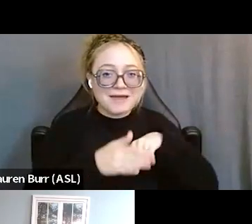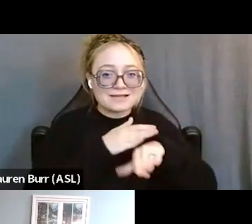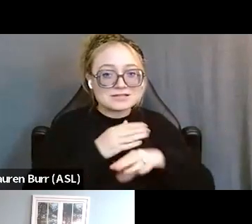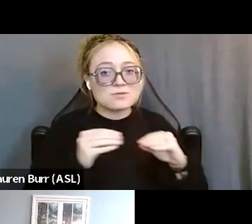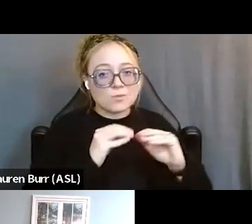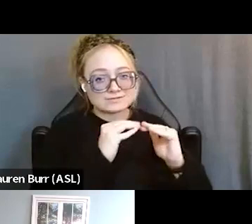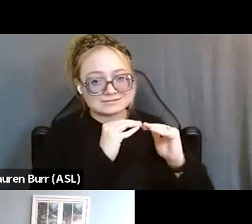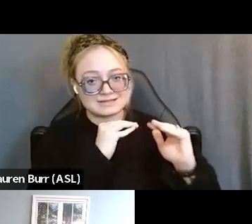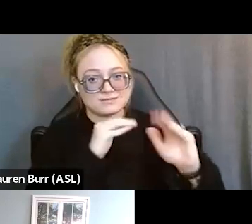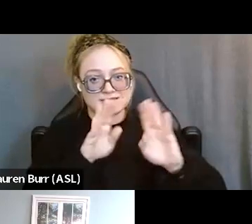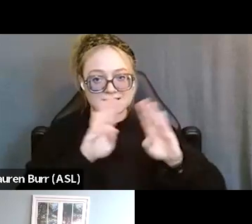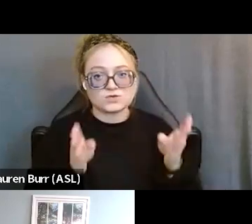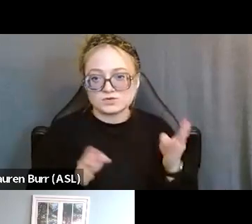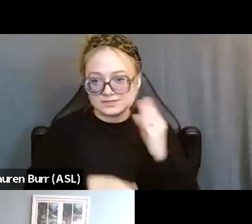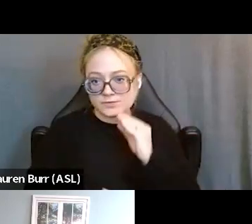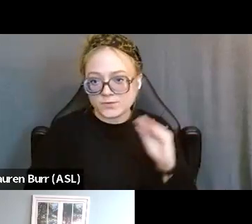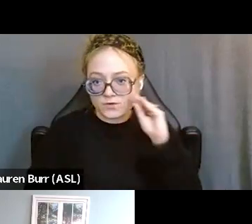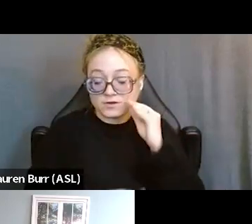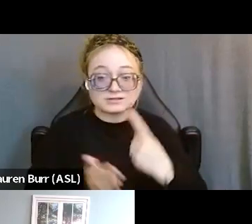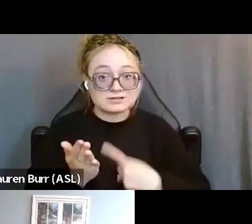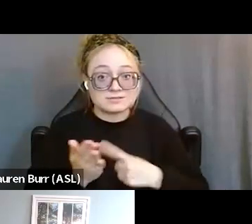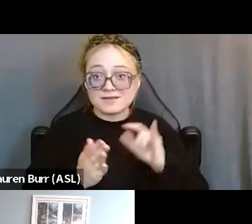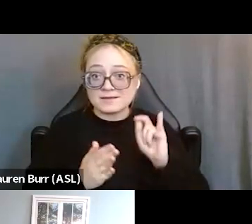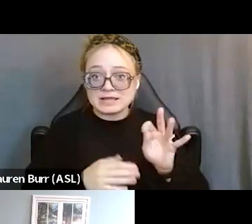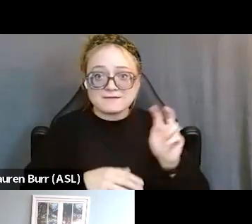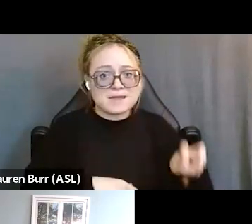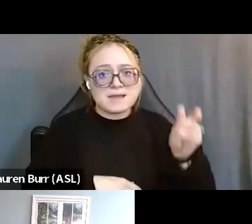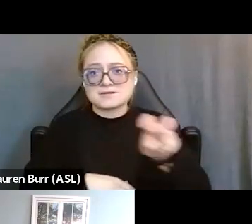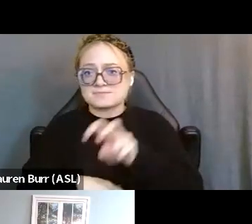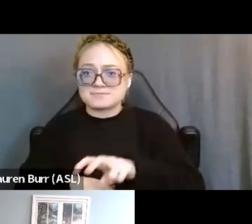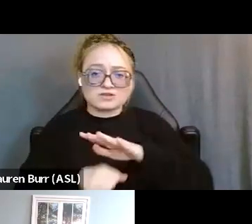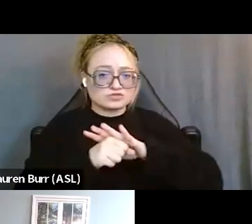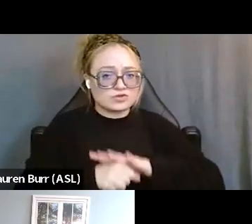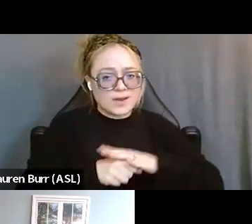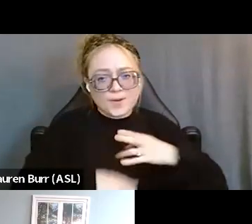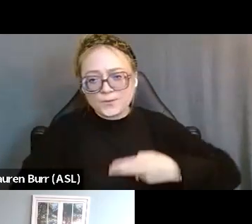for a lot of people that can drive up your stress and driving up stress is gonna increase psychotic experiences.